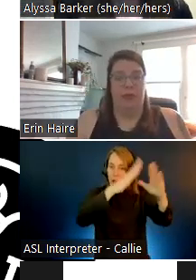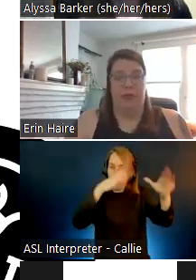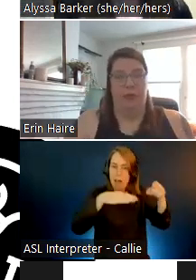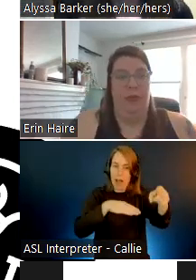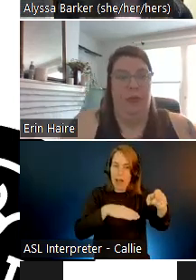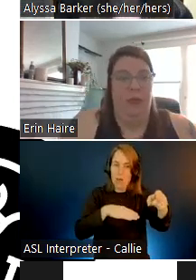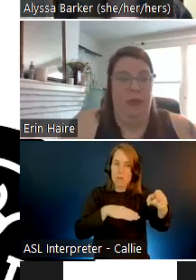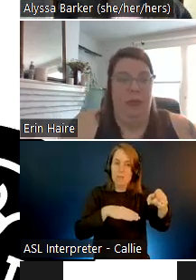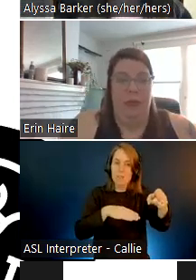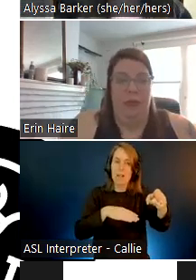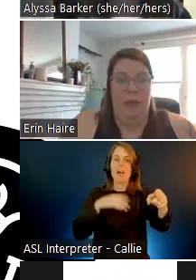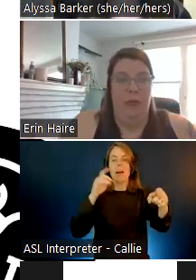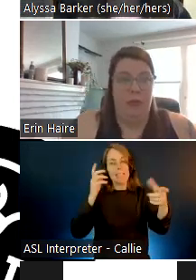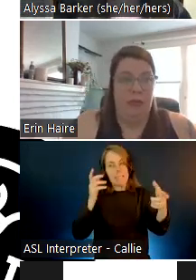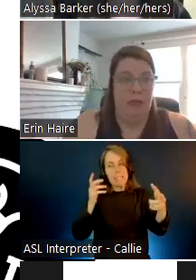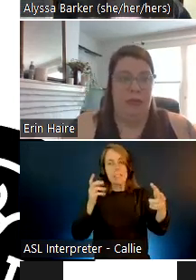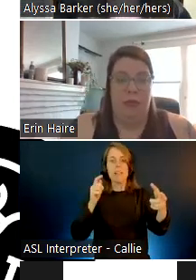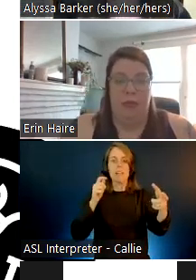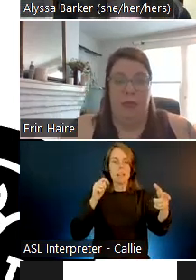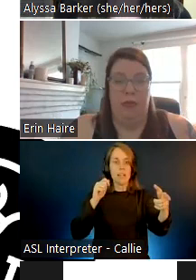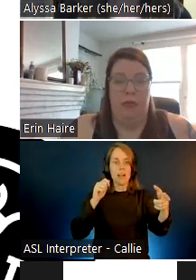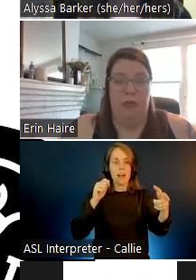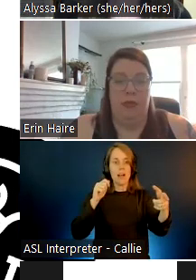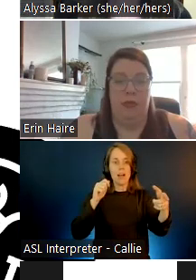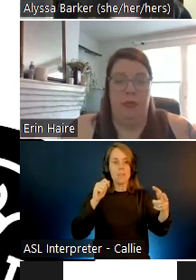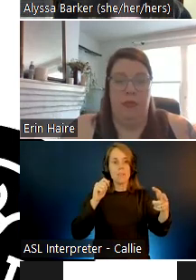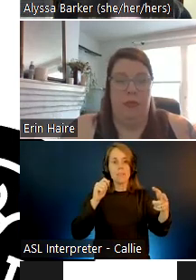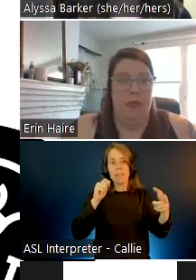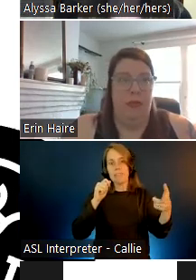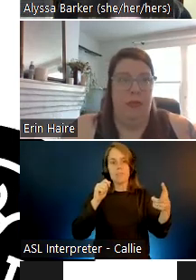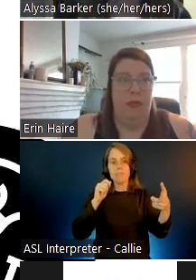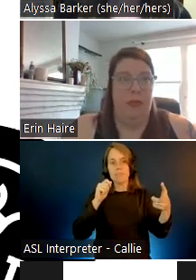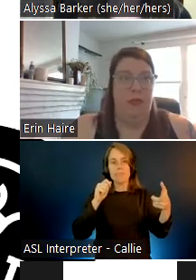that really wouldn't affect the usability of the apartment for a future tenant or